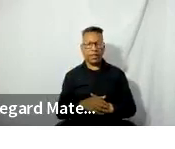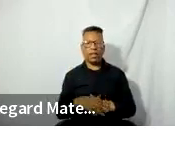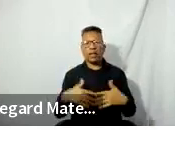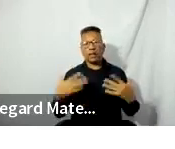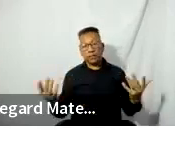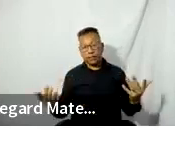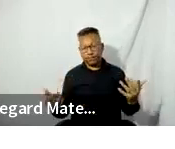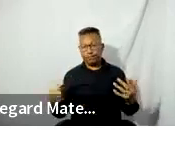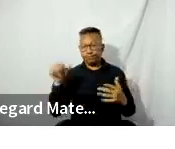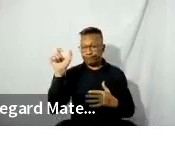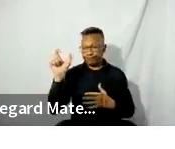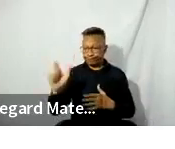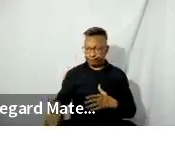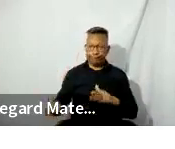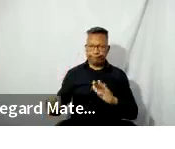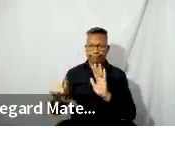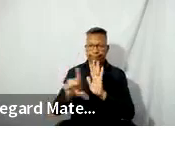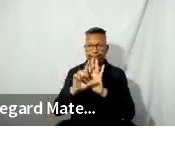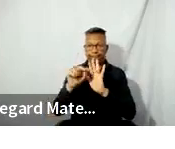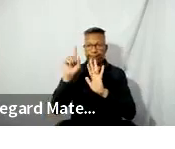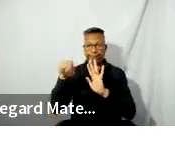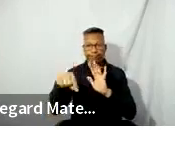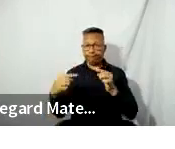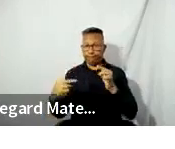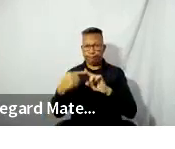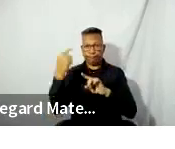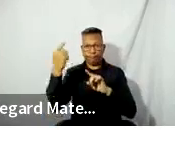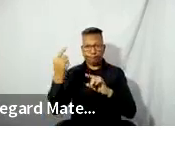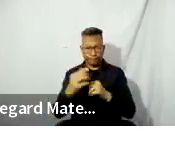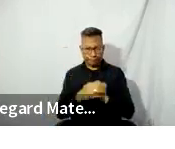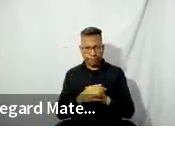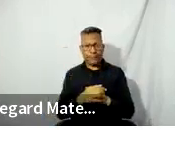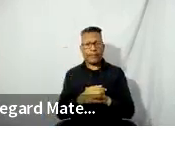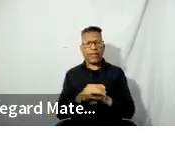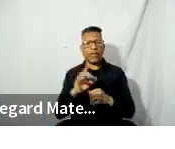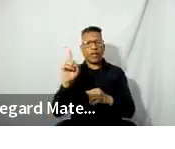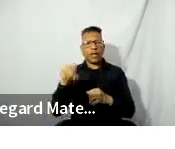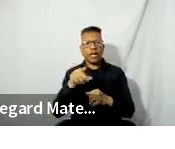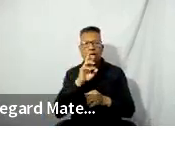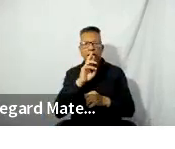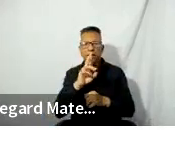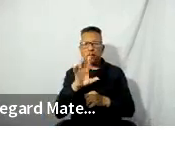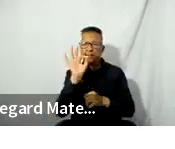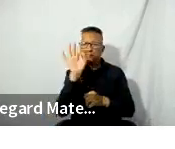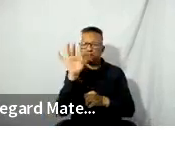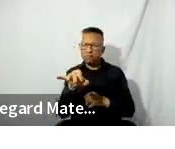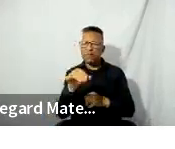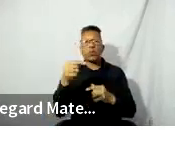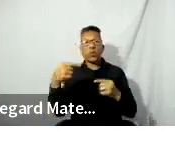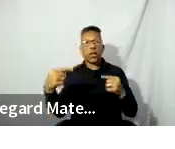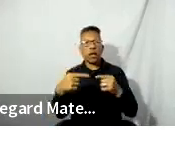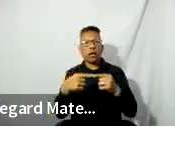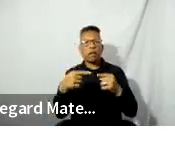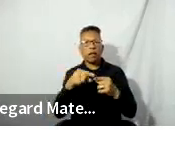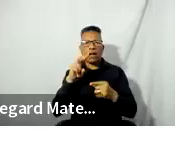well. So this, this law. s by s by no means by no means the final achievement achievement of Vigorski. It's achievement of Vigorski.